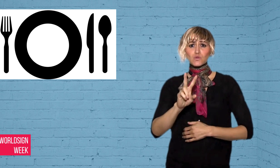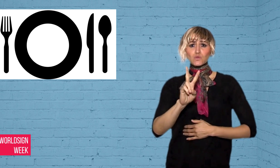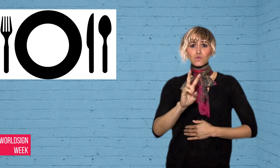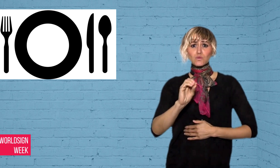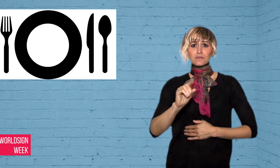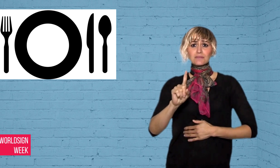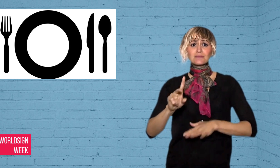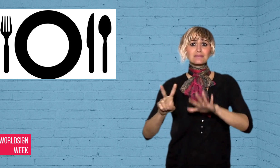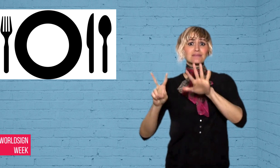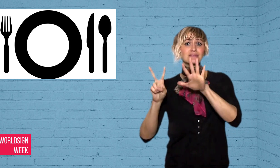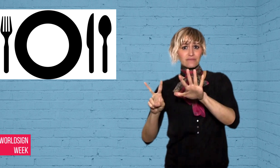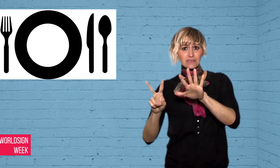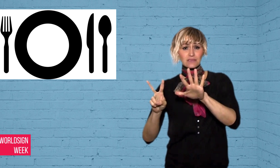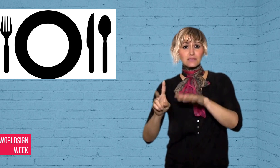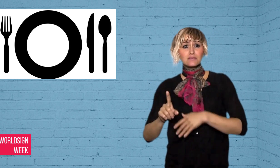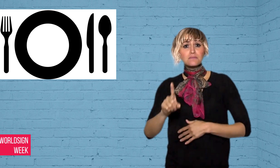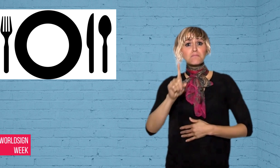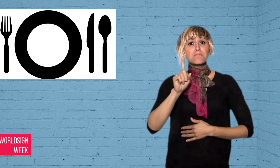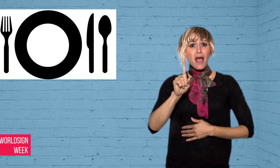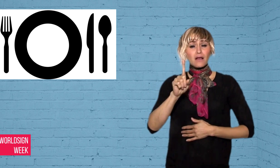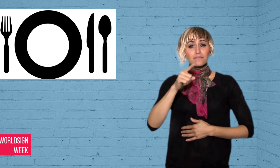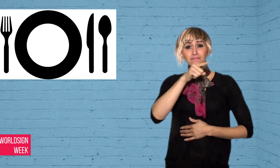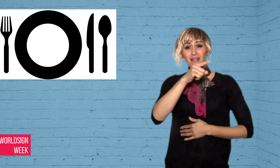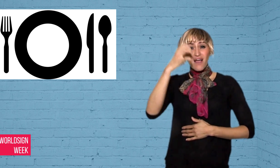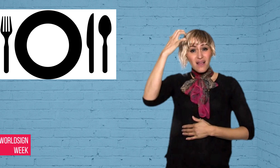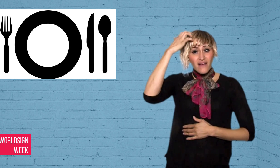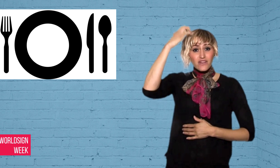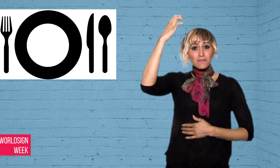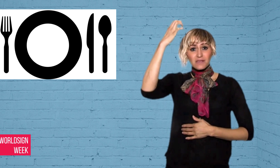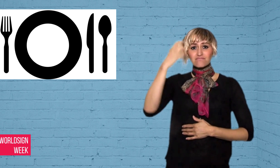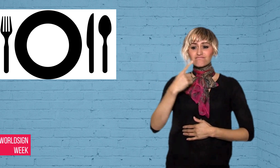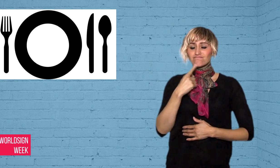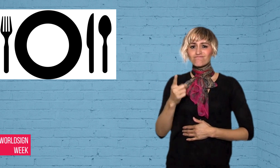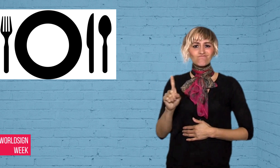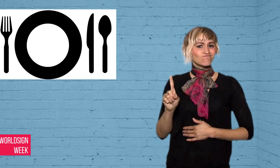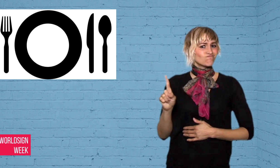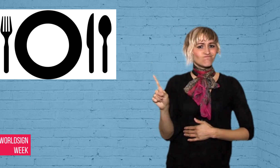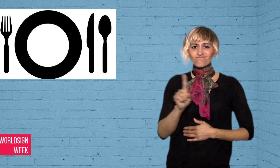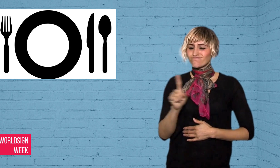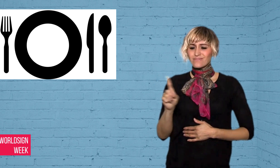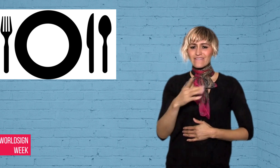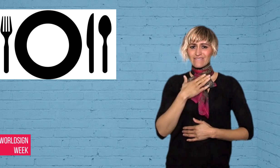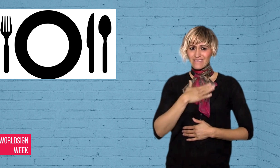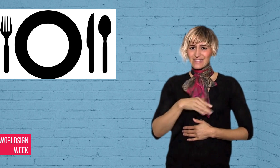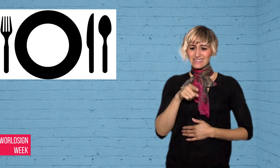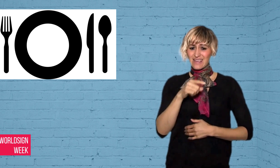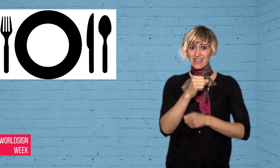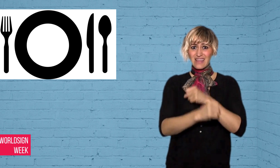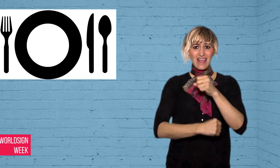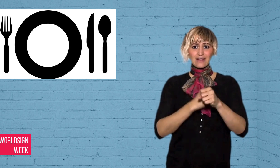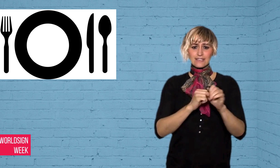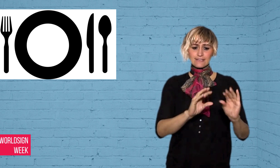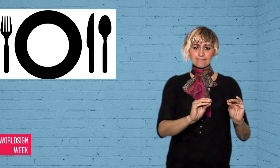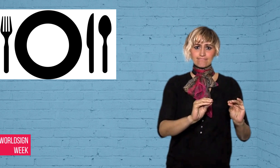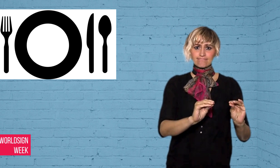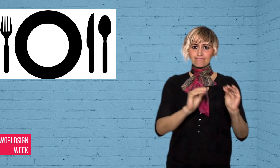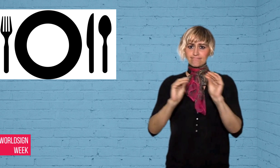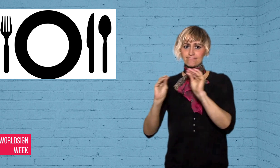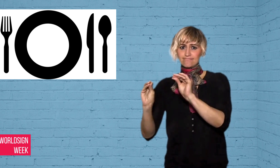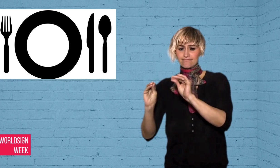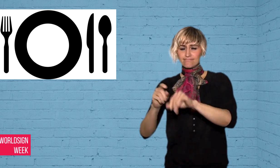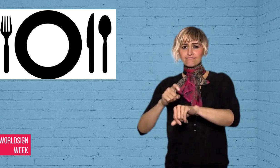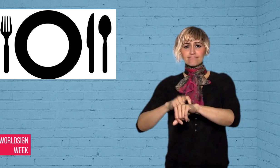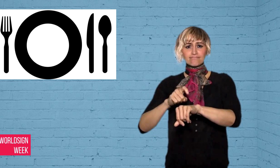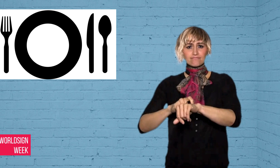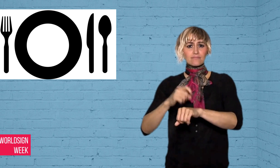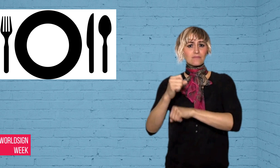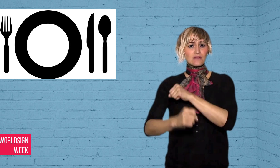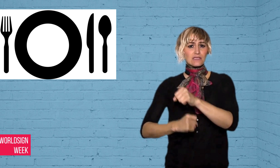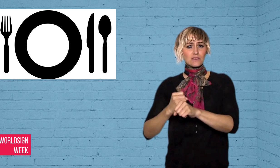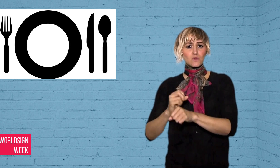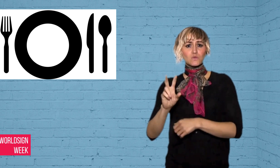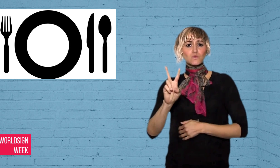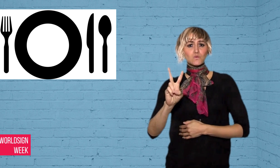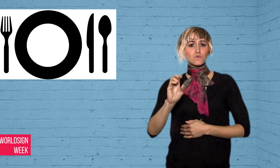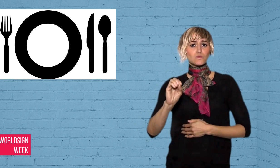but the government said no and moved it